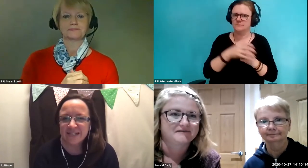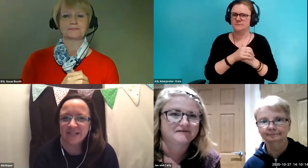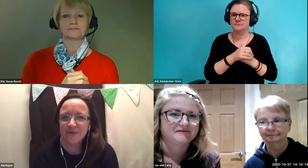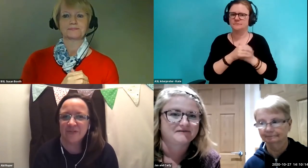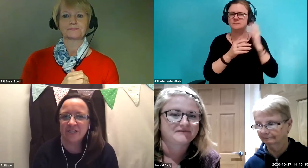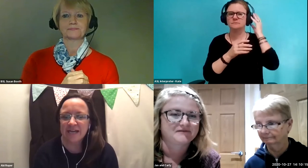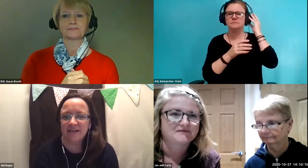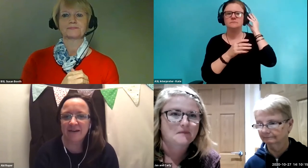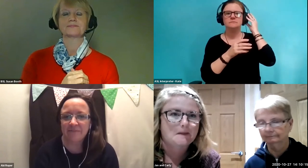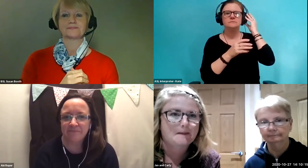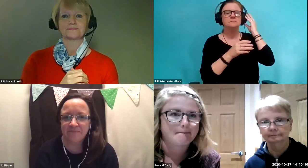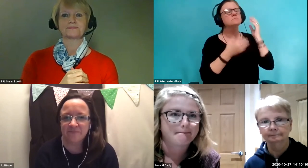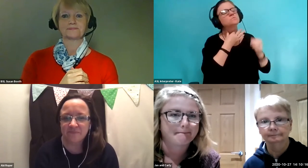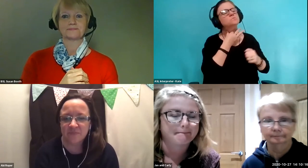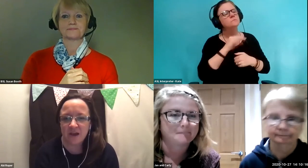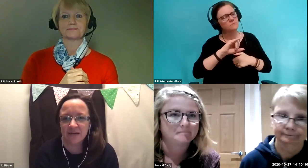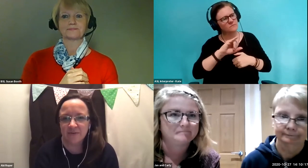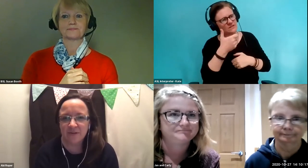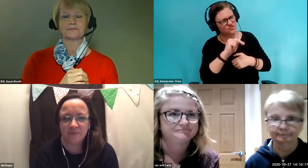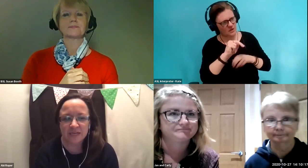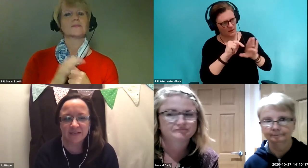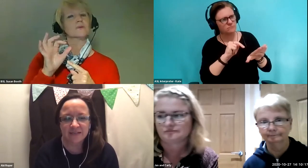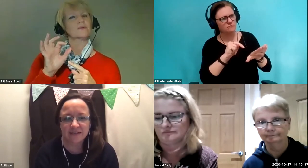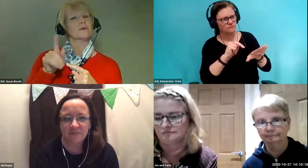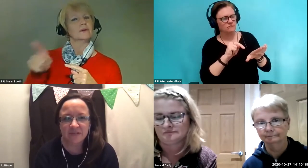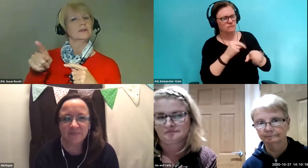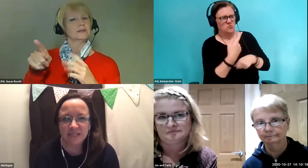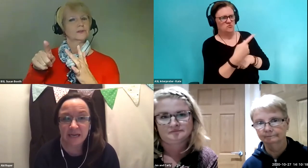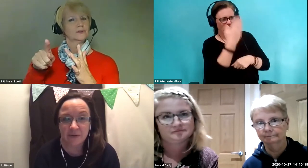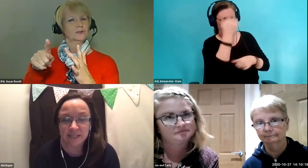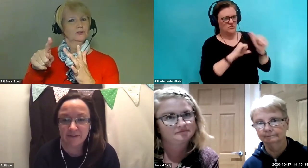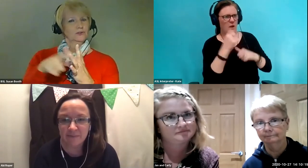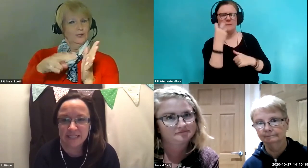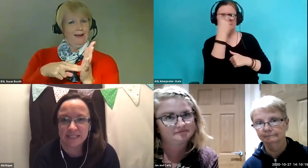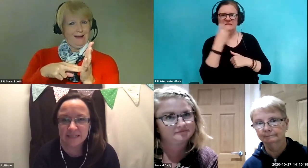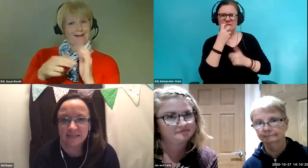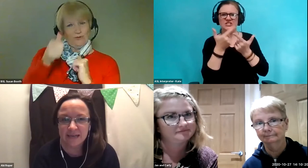so Jan um I know you because I'm a speech and language therapist and